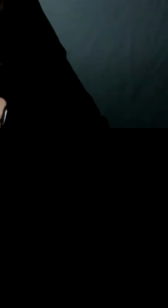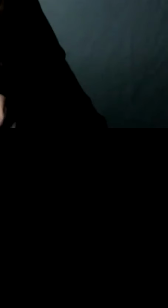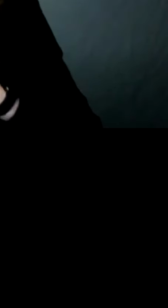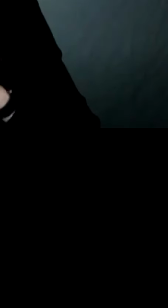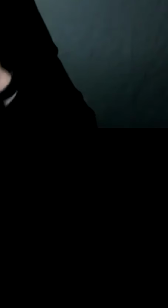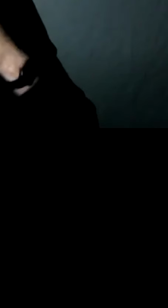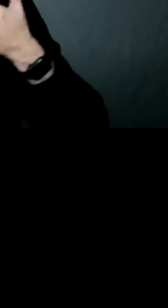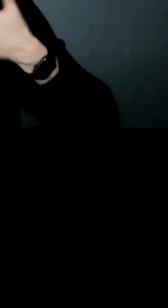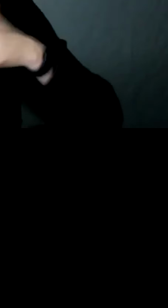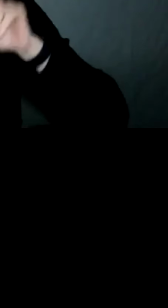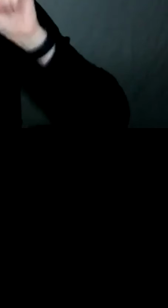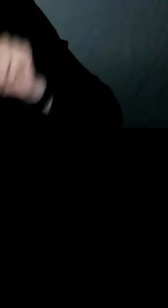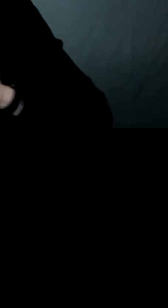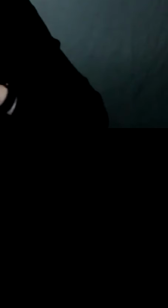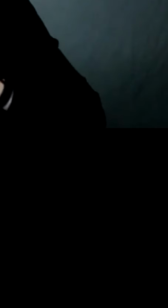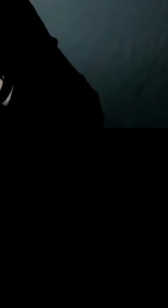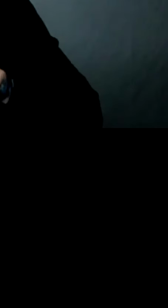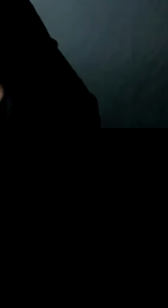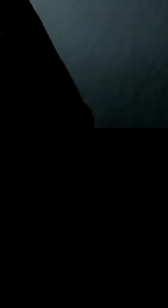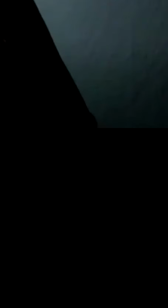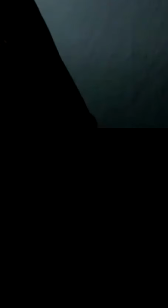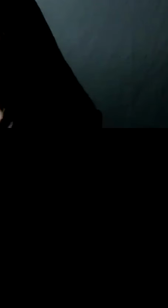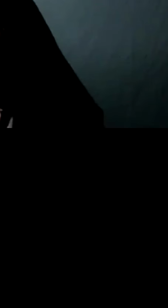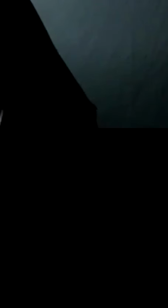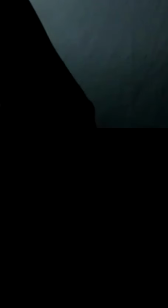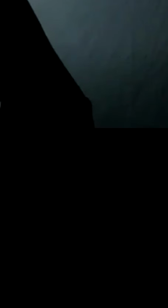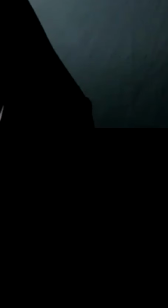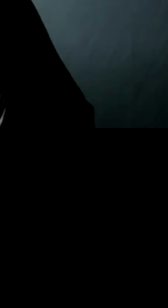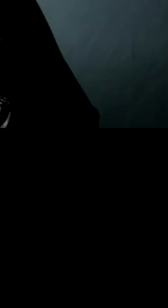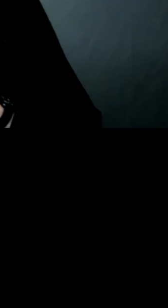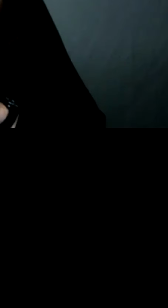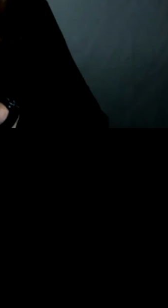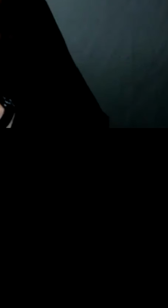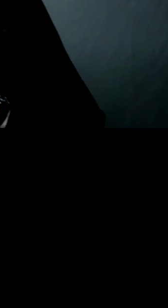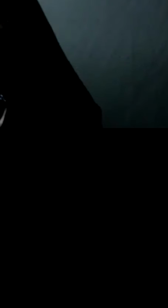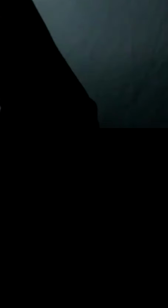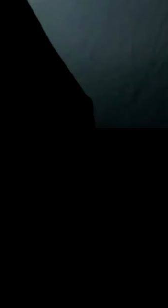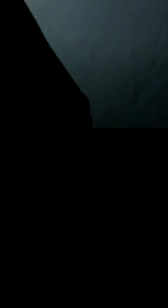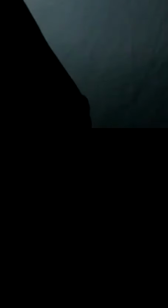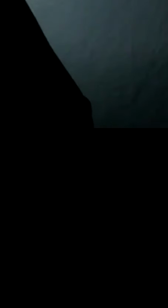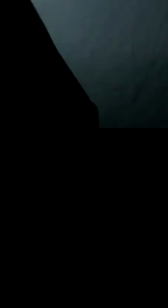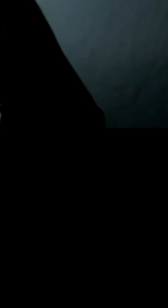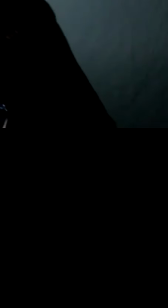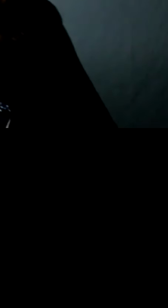It's reducing it, it does not mean it is taking it away hundred percent . You can still get sick